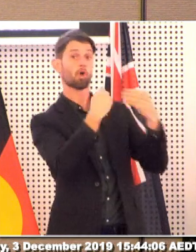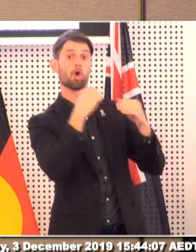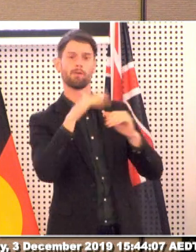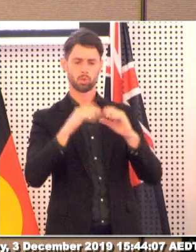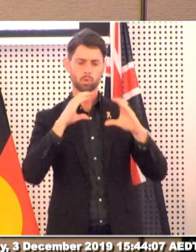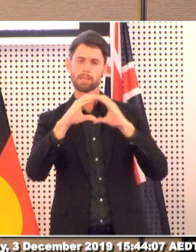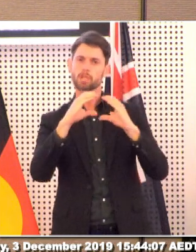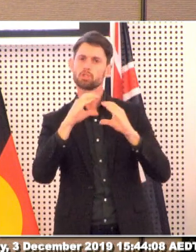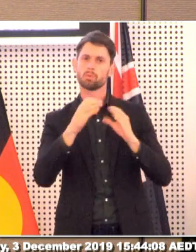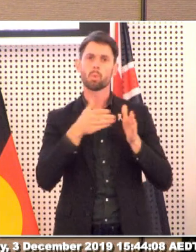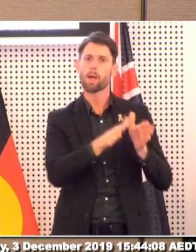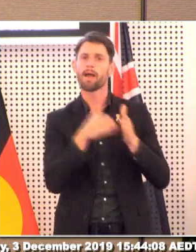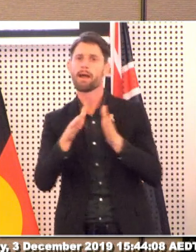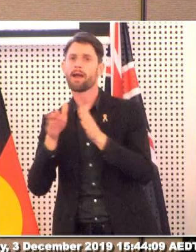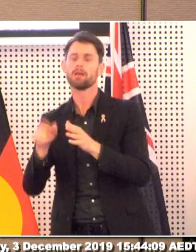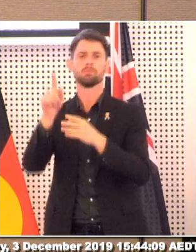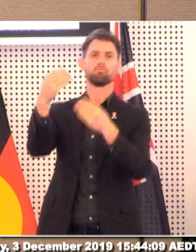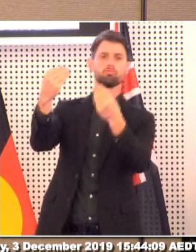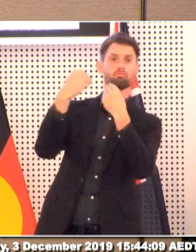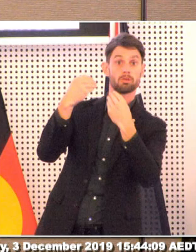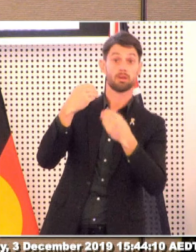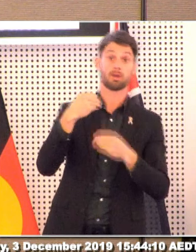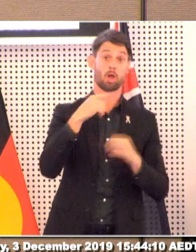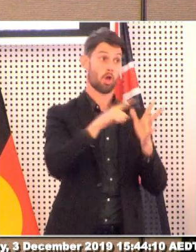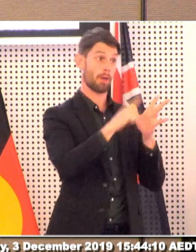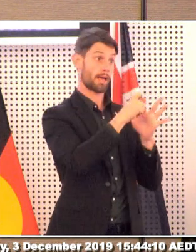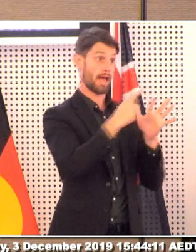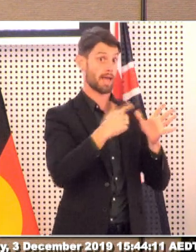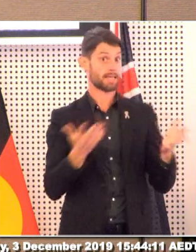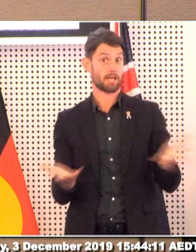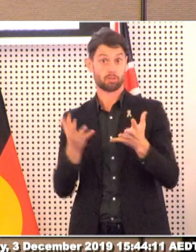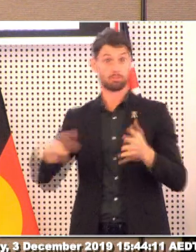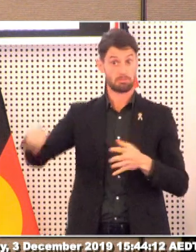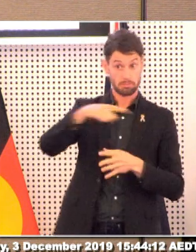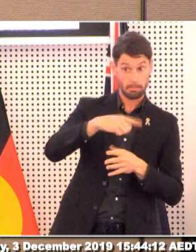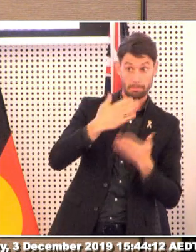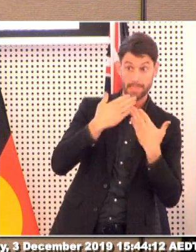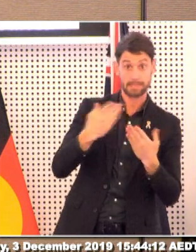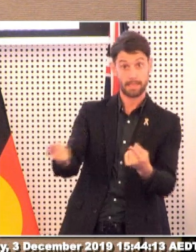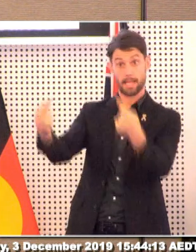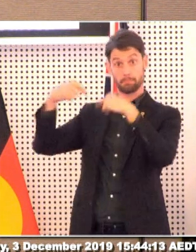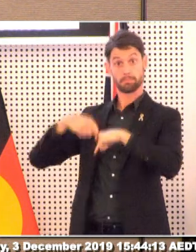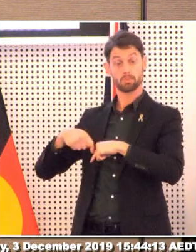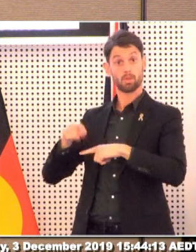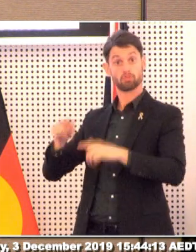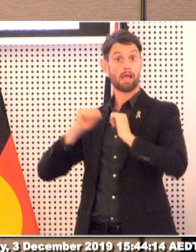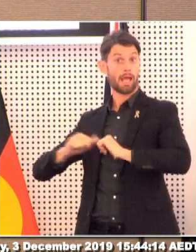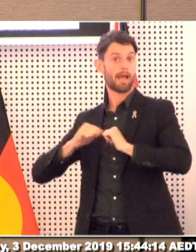as community visitors to take up that training if we possibly could get there. There’s different training that goes – there’s good group homes training looking